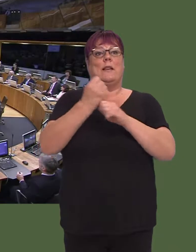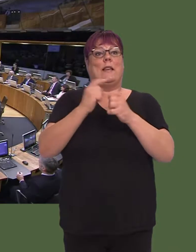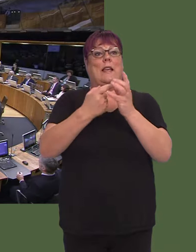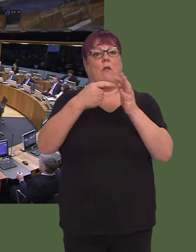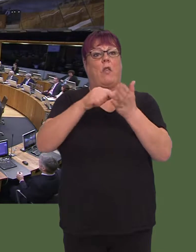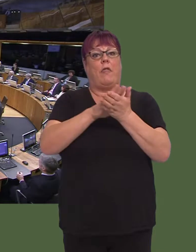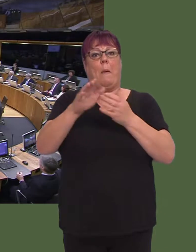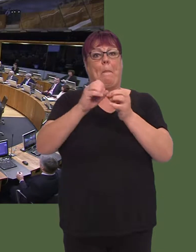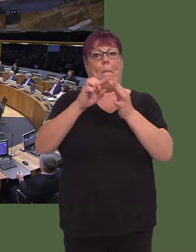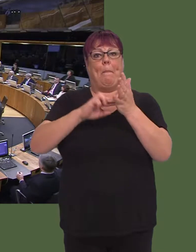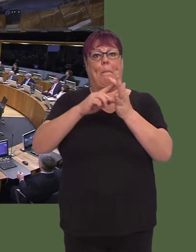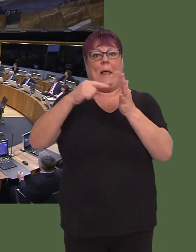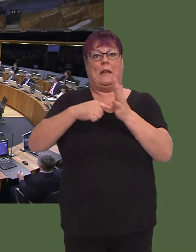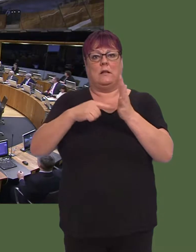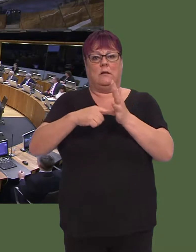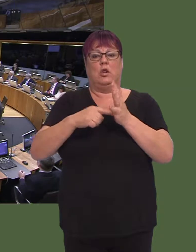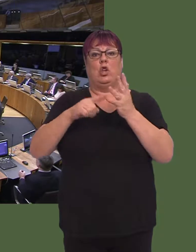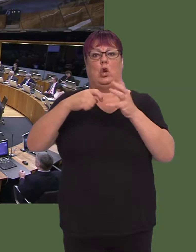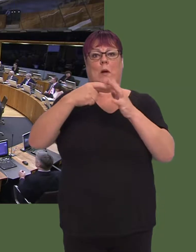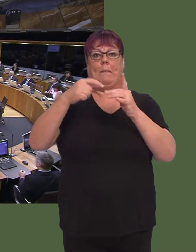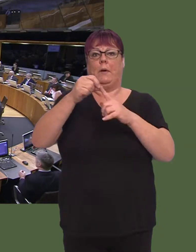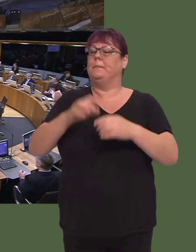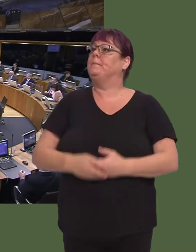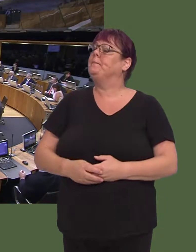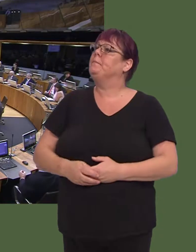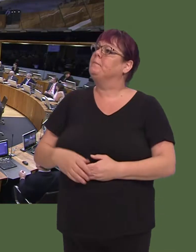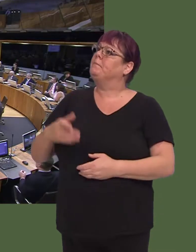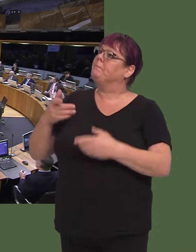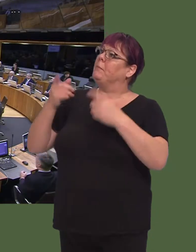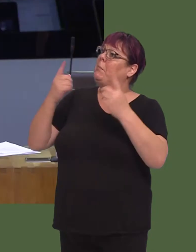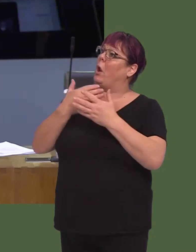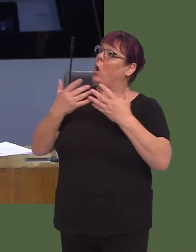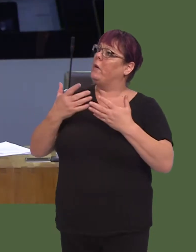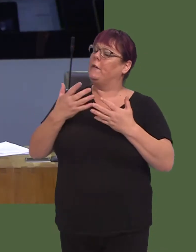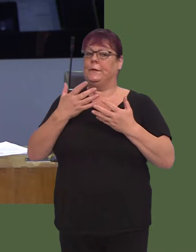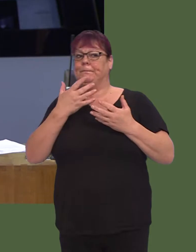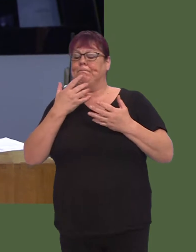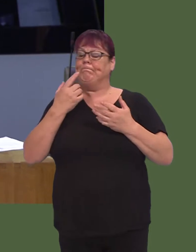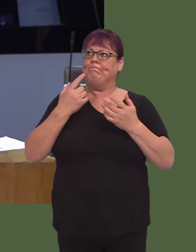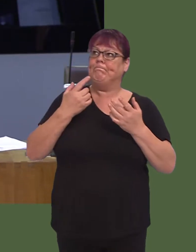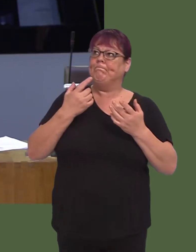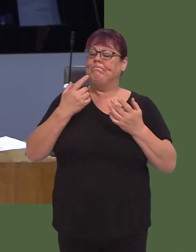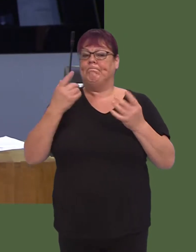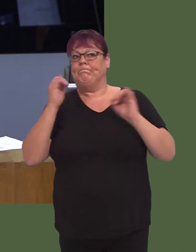The leader of the UKIP group, Gareth Bennett Gareth Bennett AM: Diolch, Llywydd. First Minister, there's been a lot of publicity recently over the issue of food labelling.